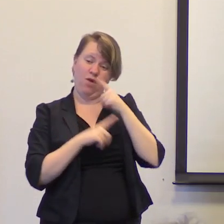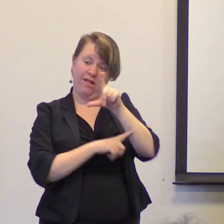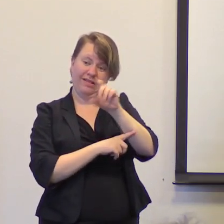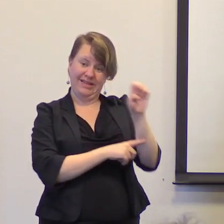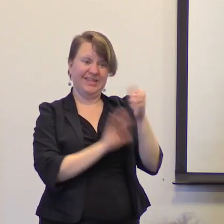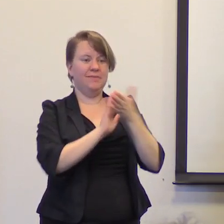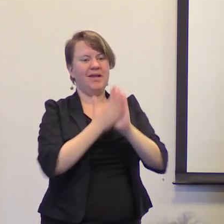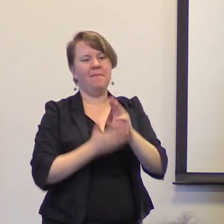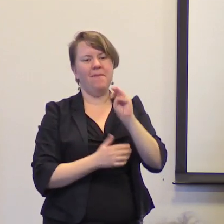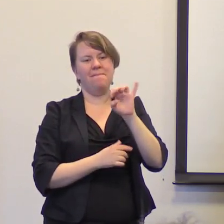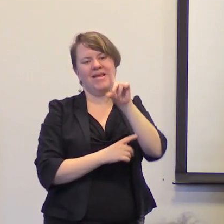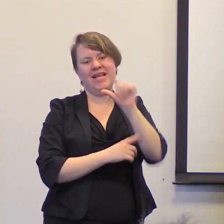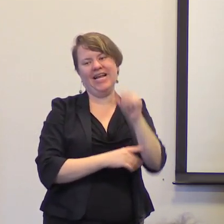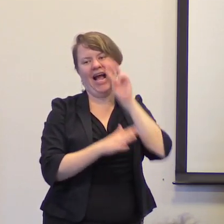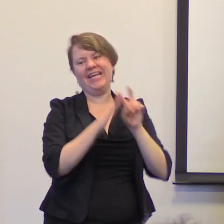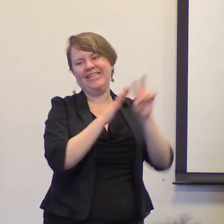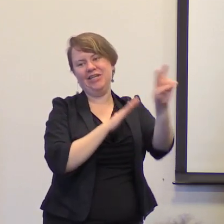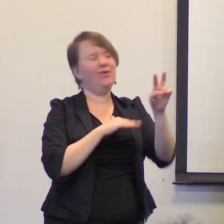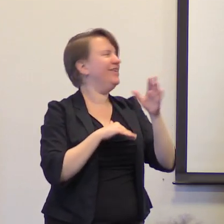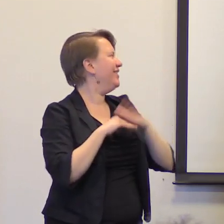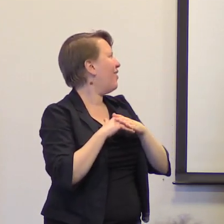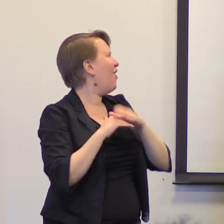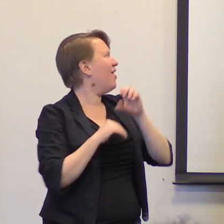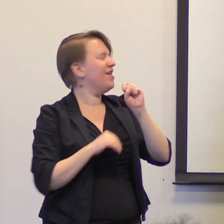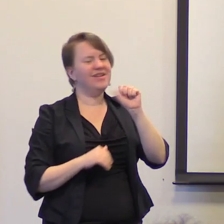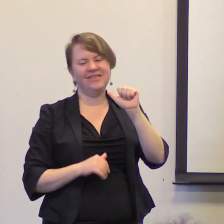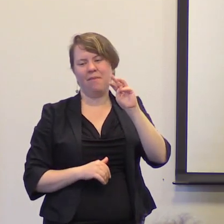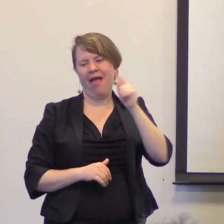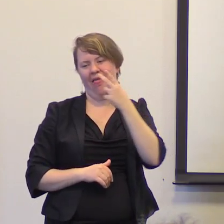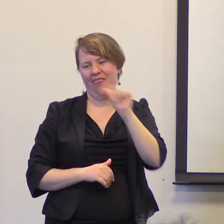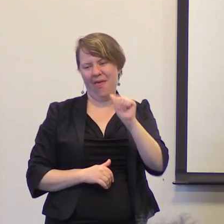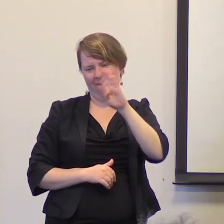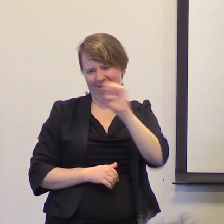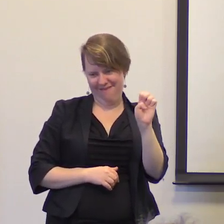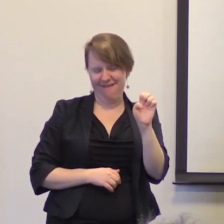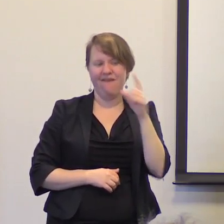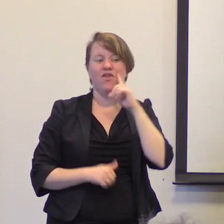Here he is on Samantha Bee. Lee, for the first time in his life, has been forced to tweet.